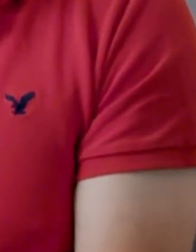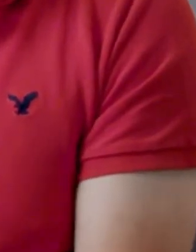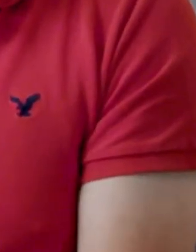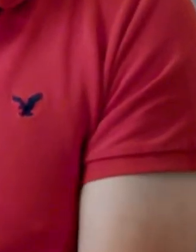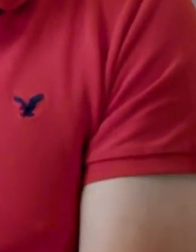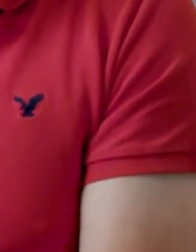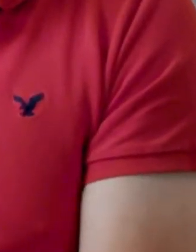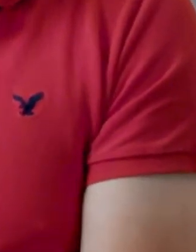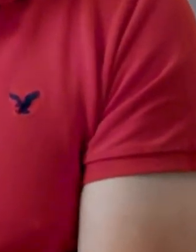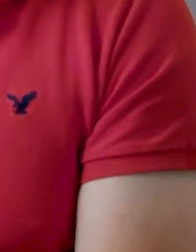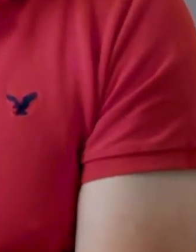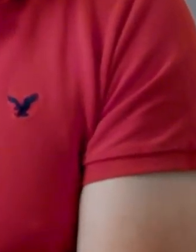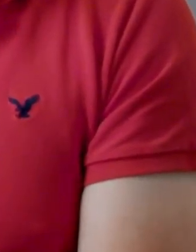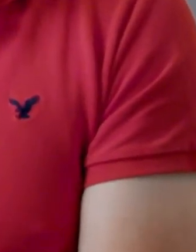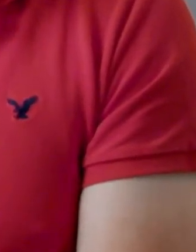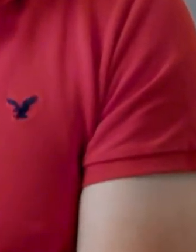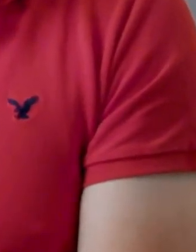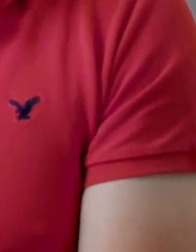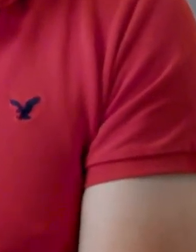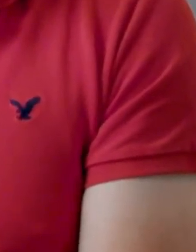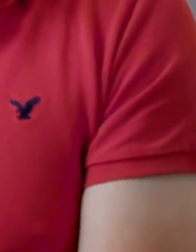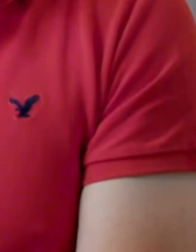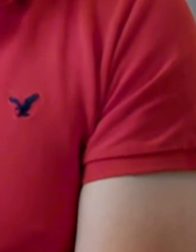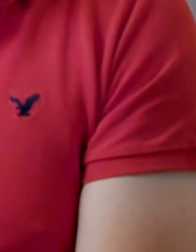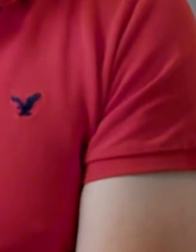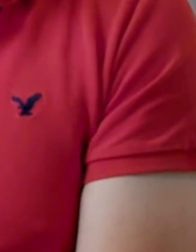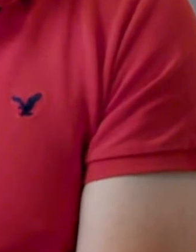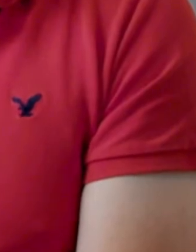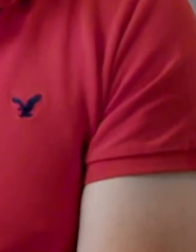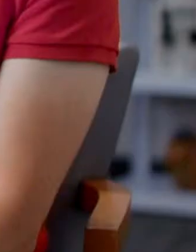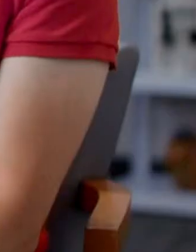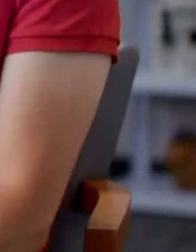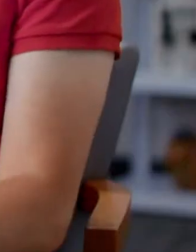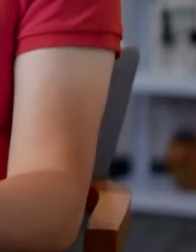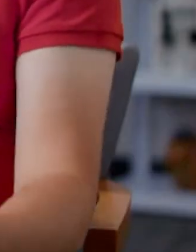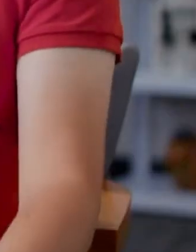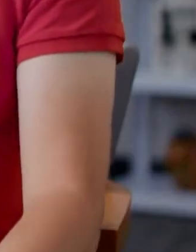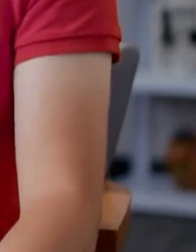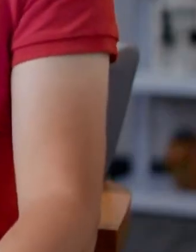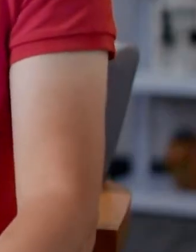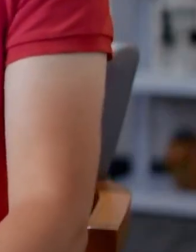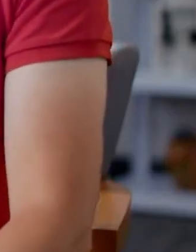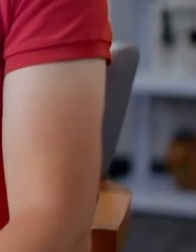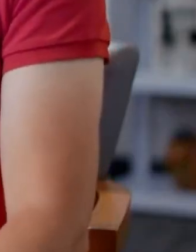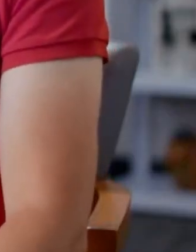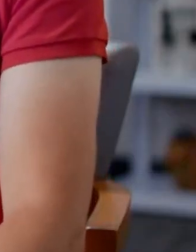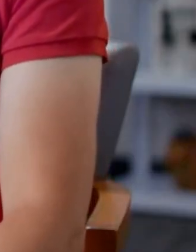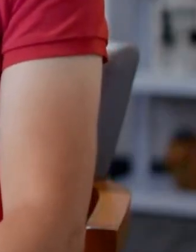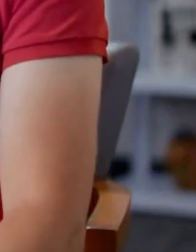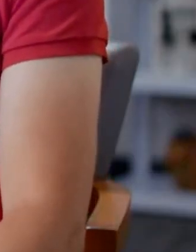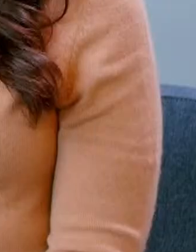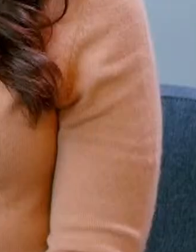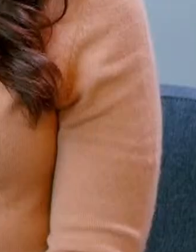reaching out with a do not have to hear somebody's voice I think we will see more openness from people.